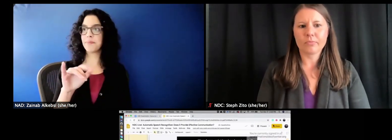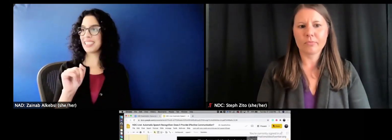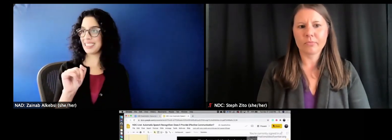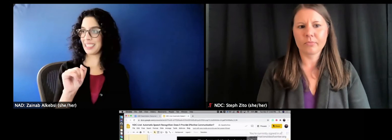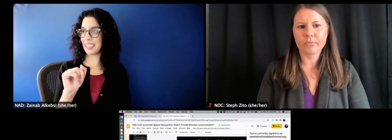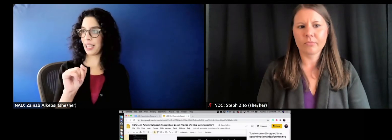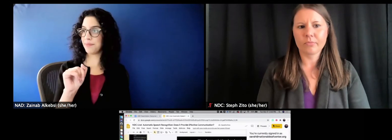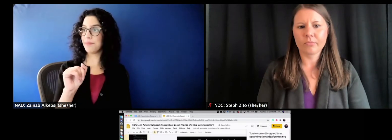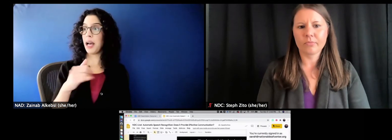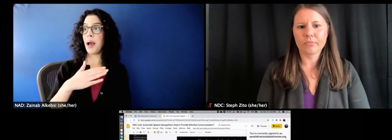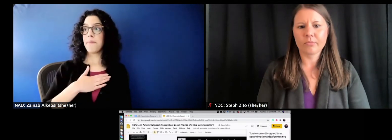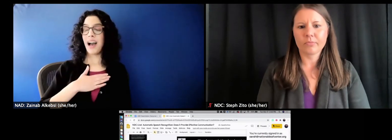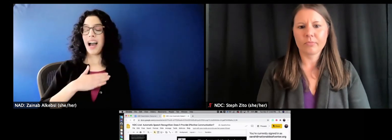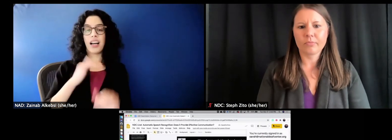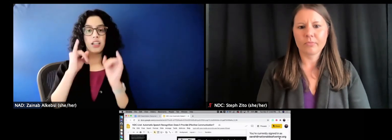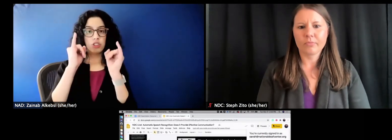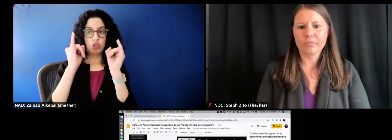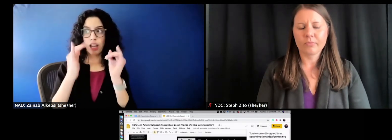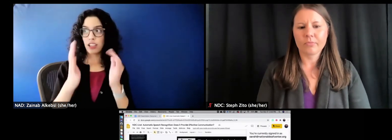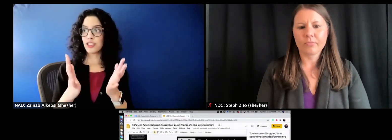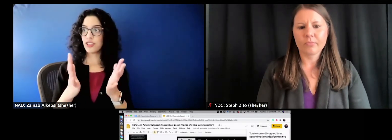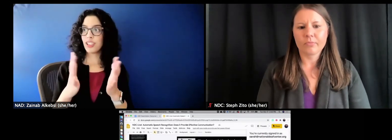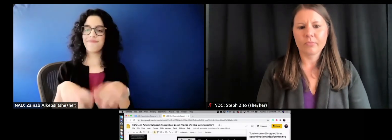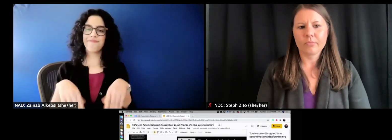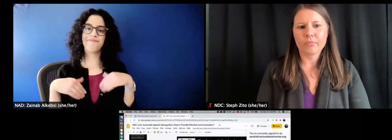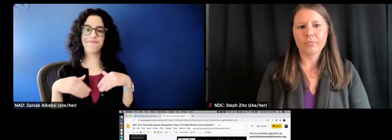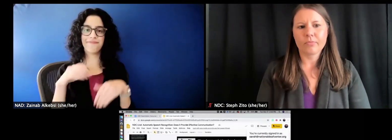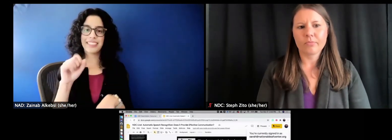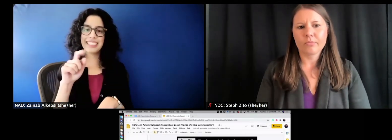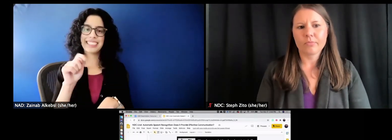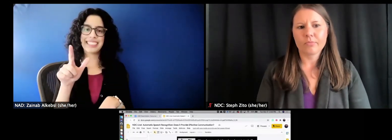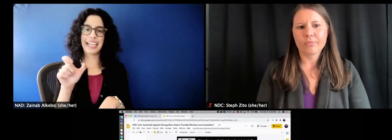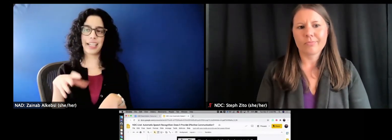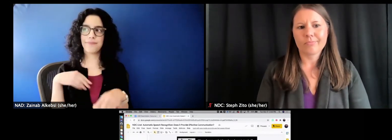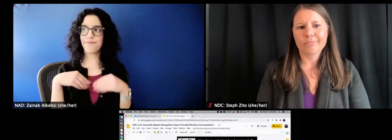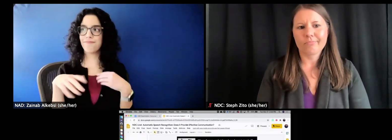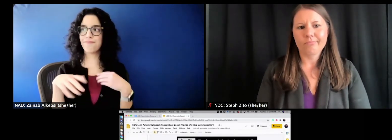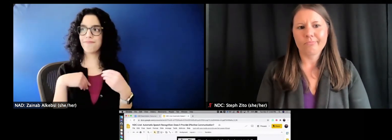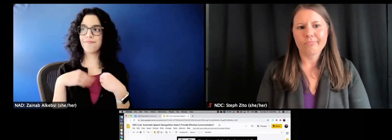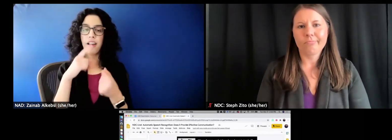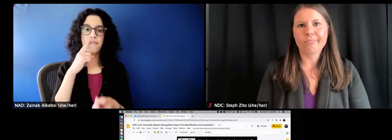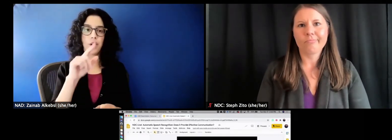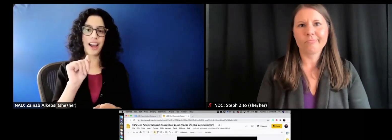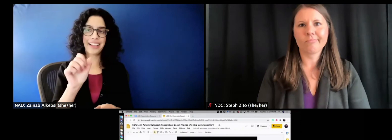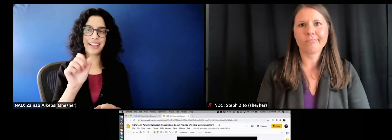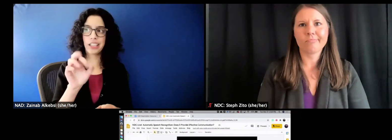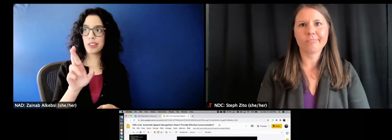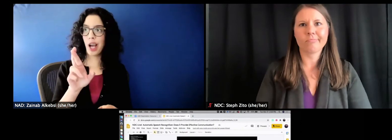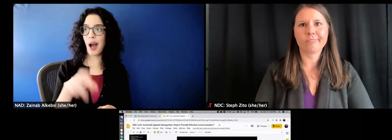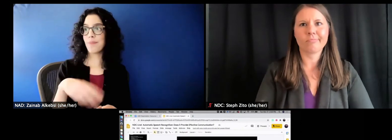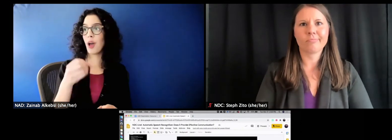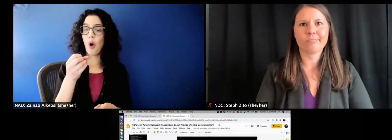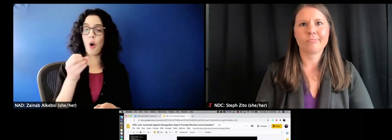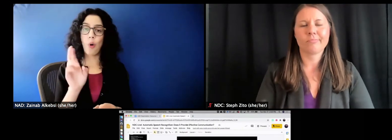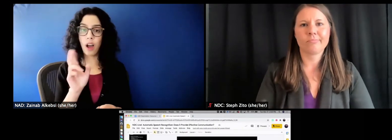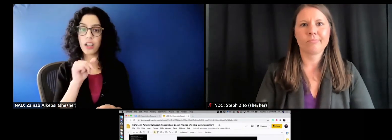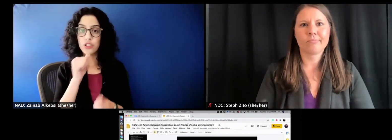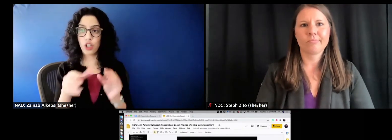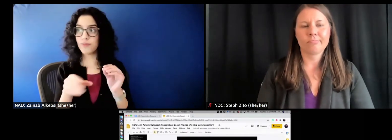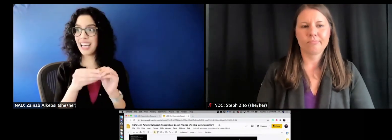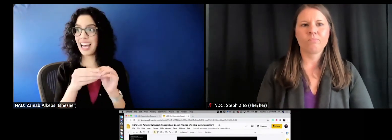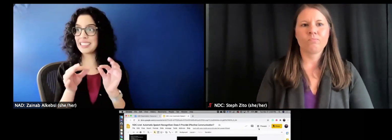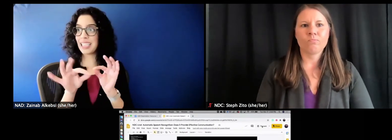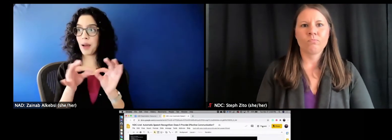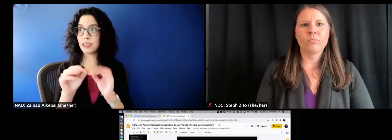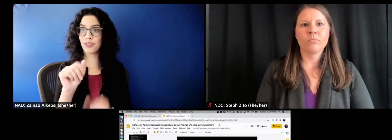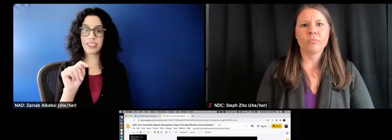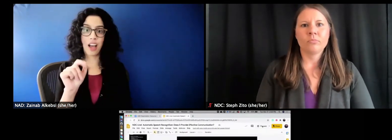My instructors settle for ASR or don't add captions at all